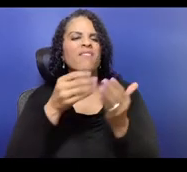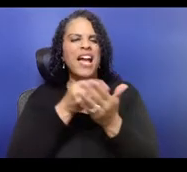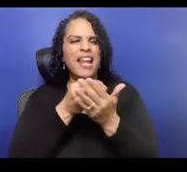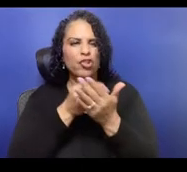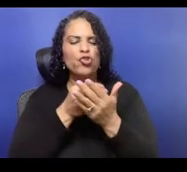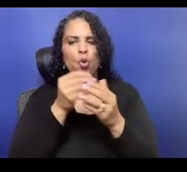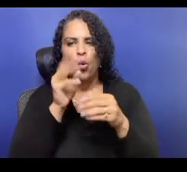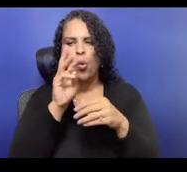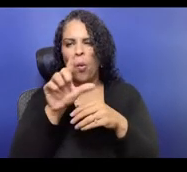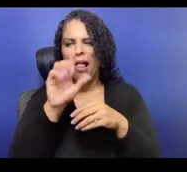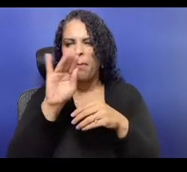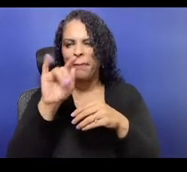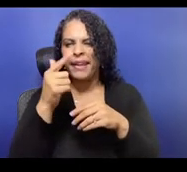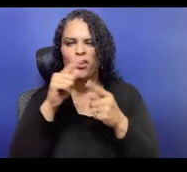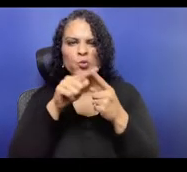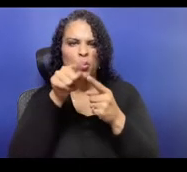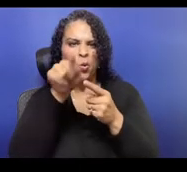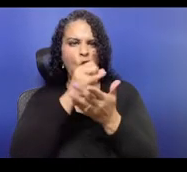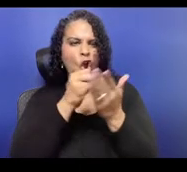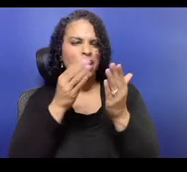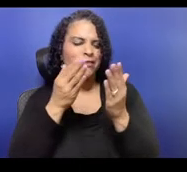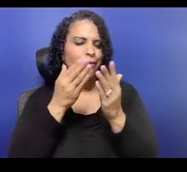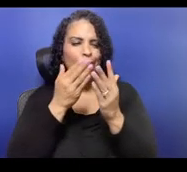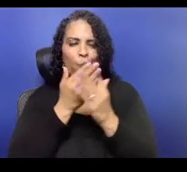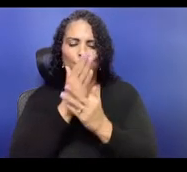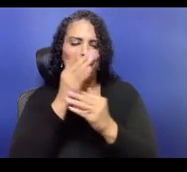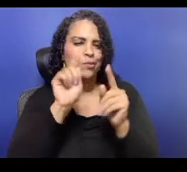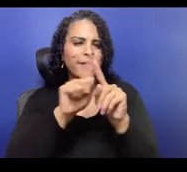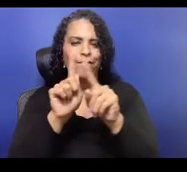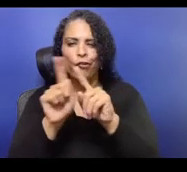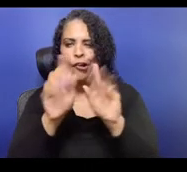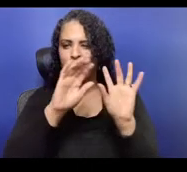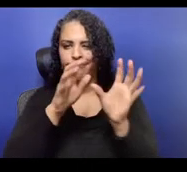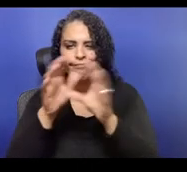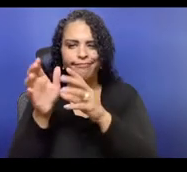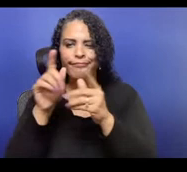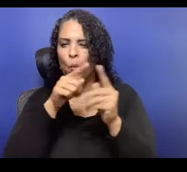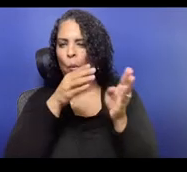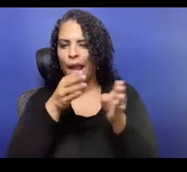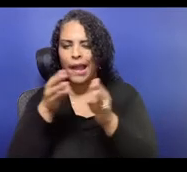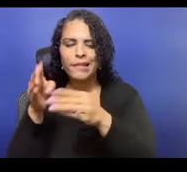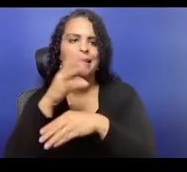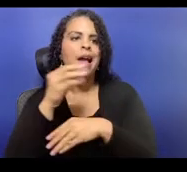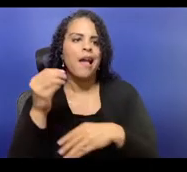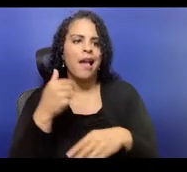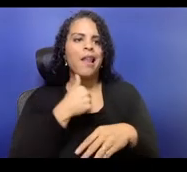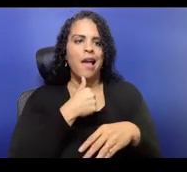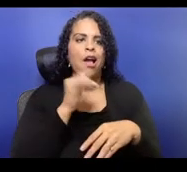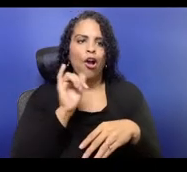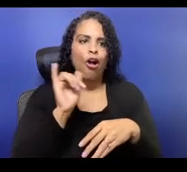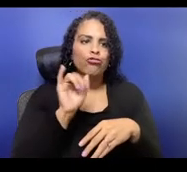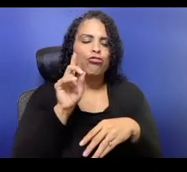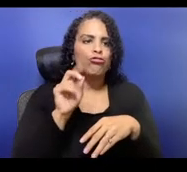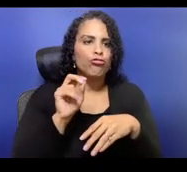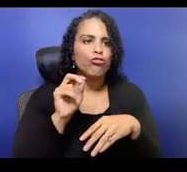of climate change and have been leading climate justice movements for decades. The document itself models community accountability,